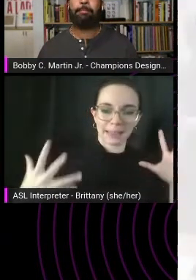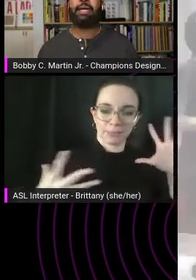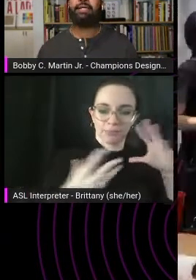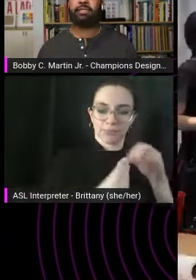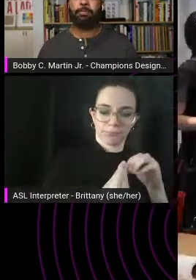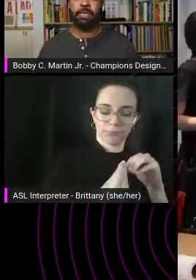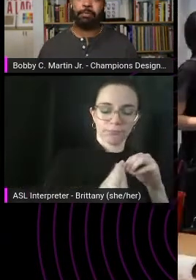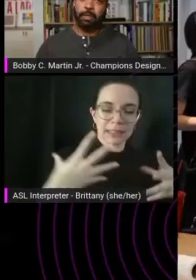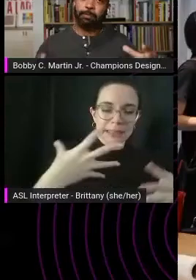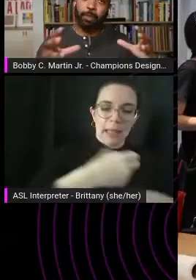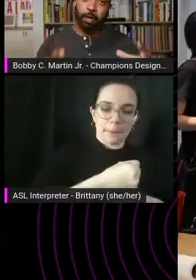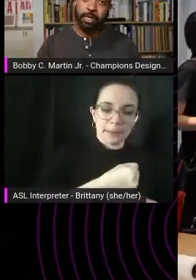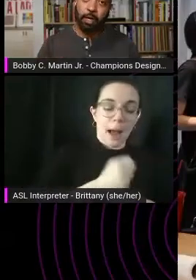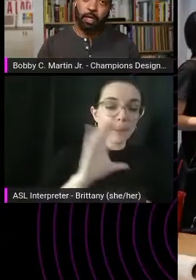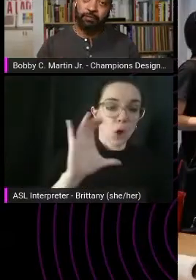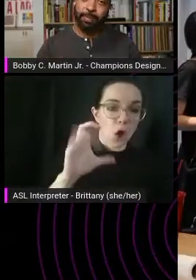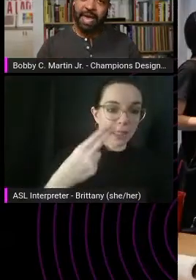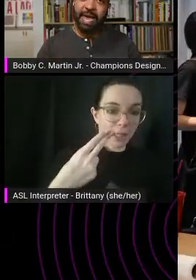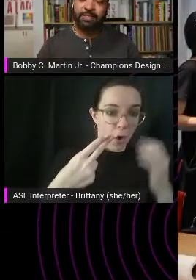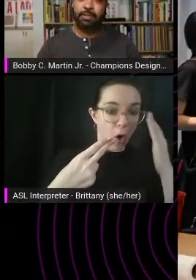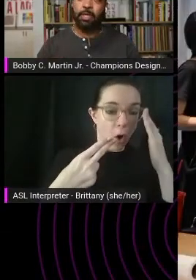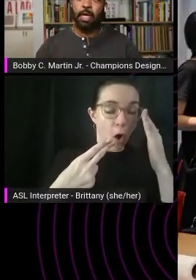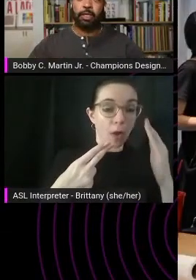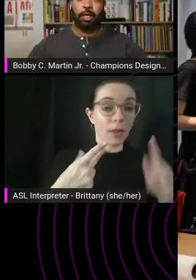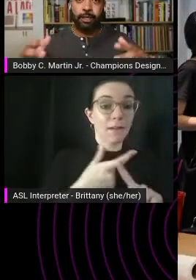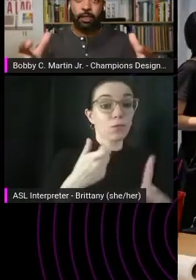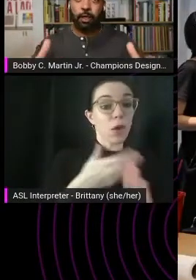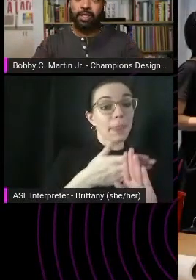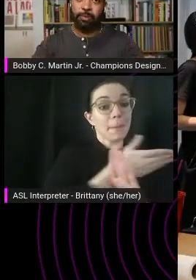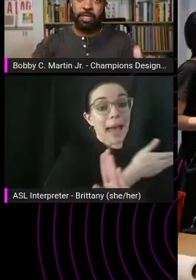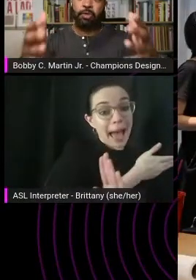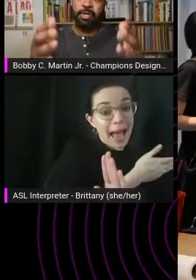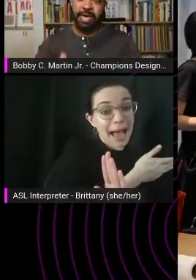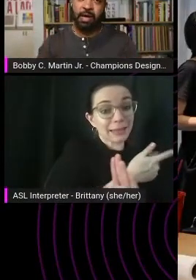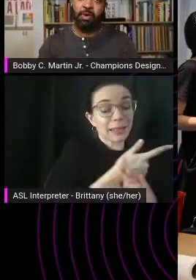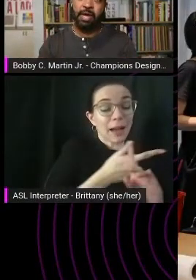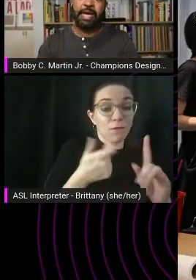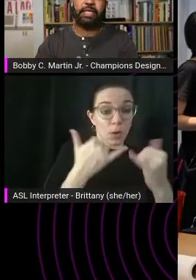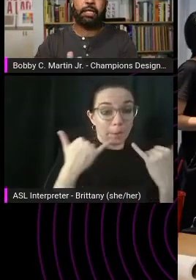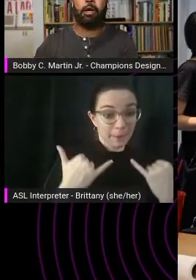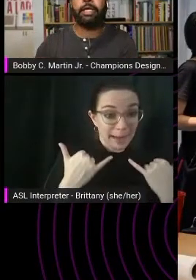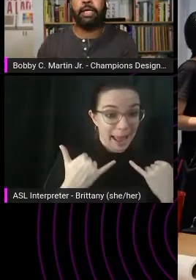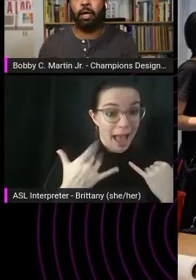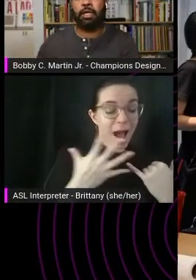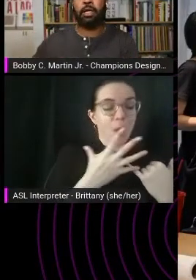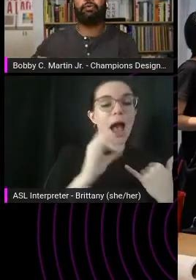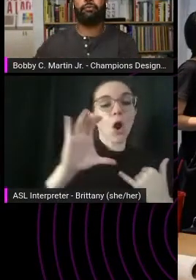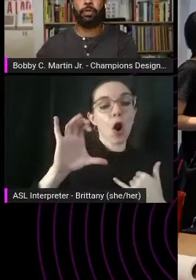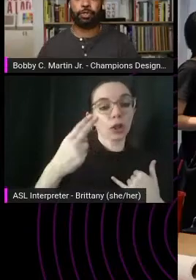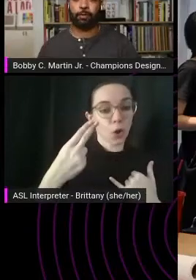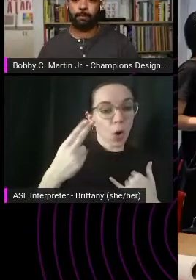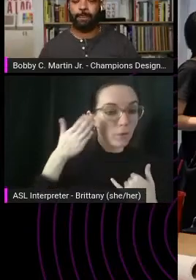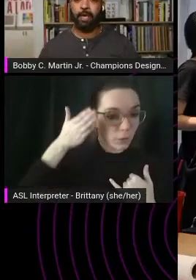That best summed up the Carnegie Hall of the past. The Carnegie Hall that we know now. And the Carnegie Hall of the future.